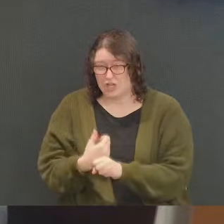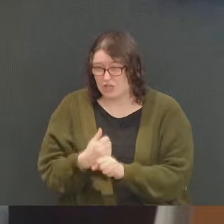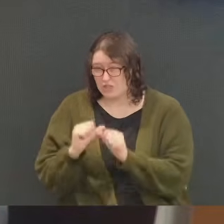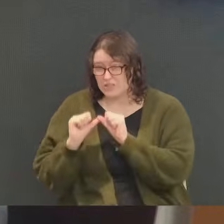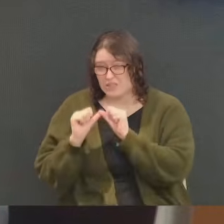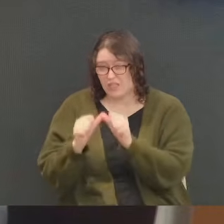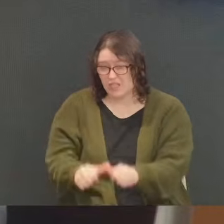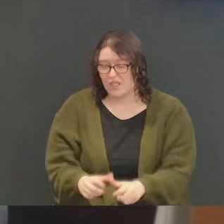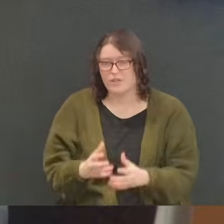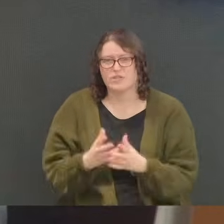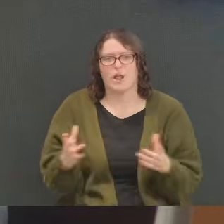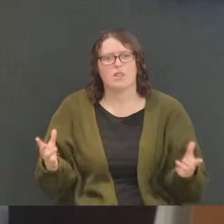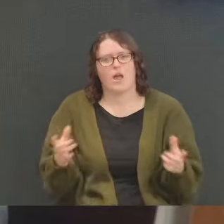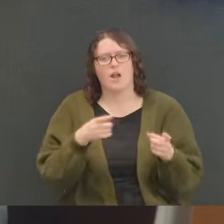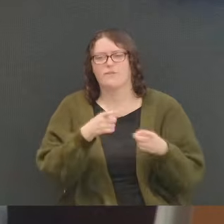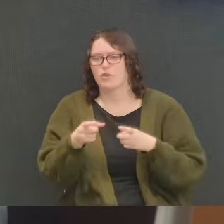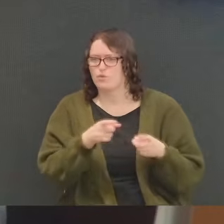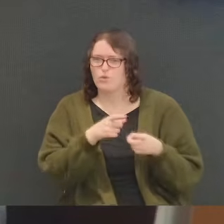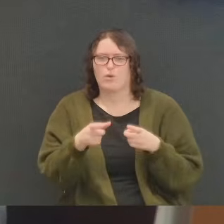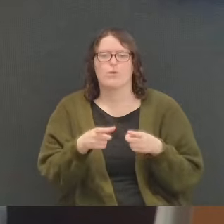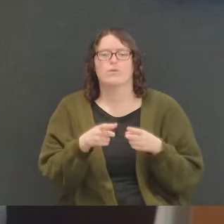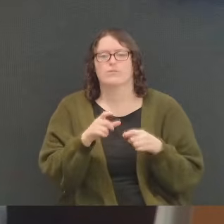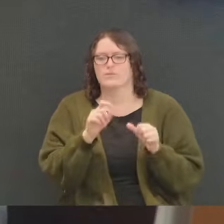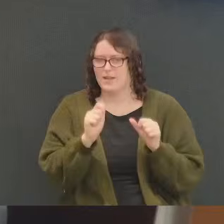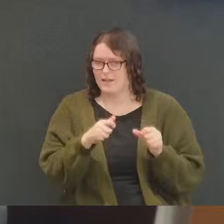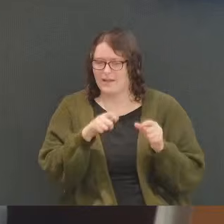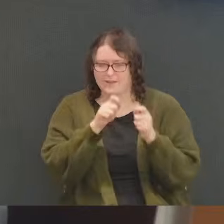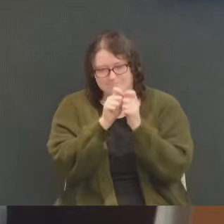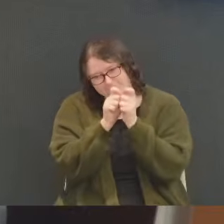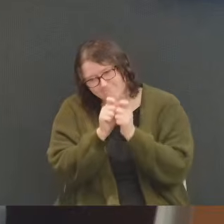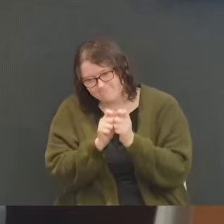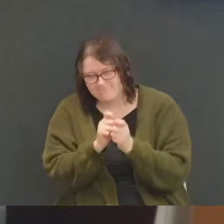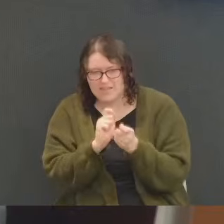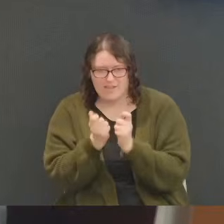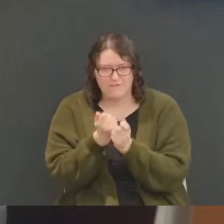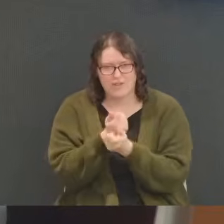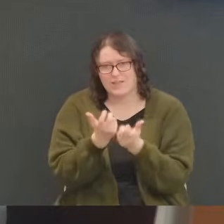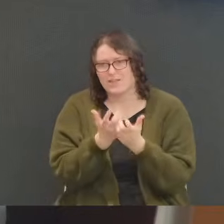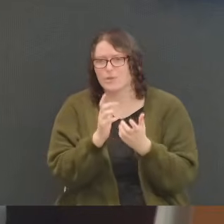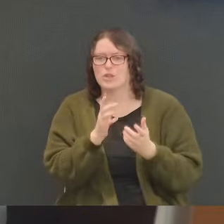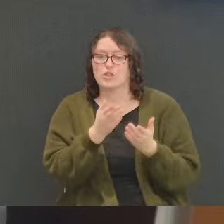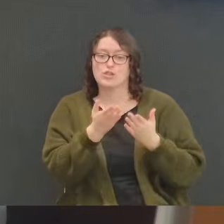a lot of control over that they can dictate what service modules they want. If they want something,